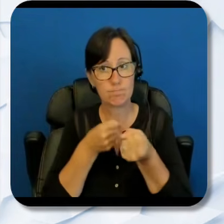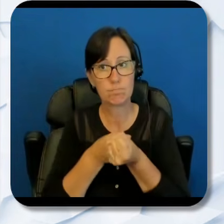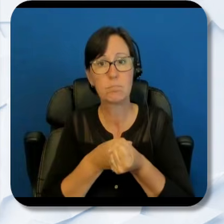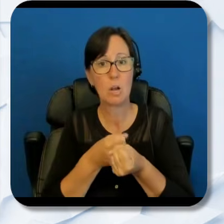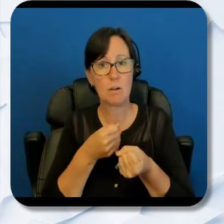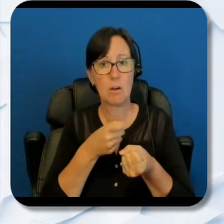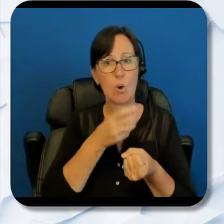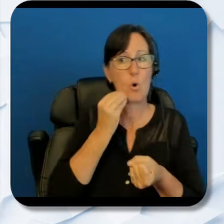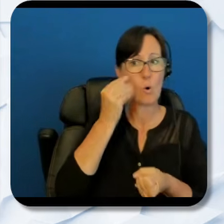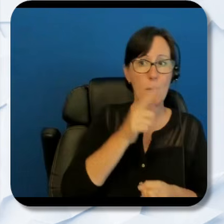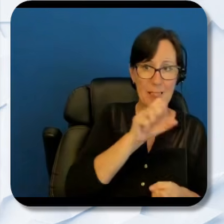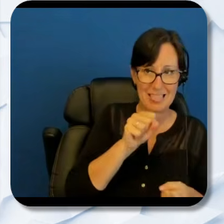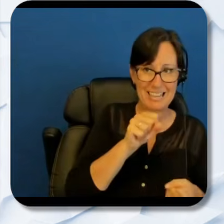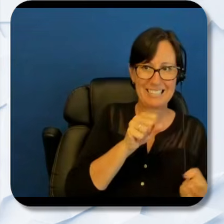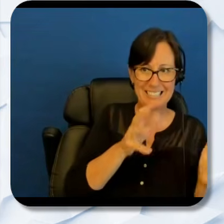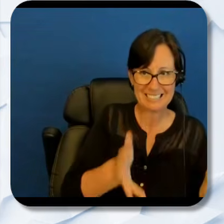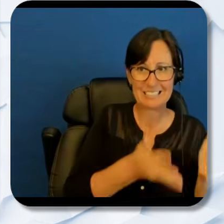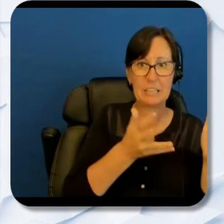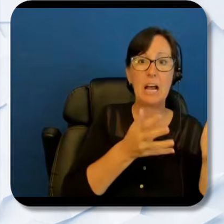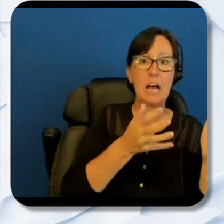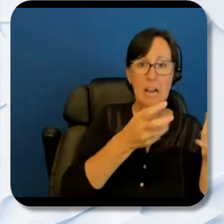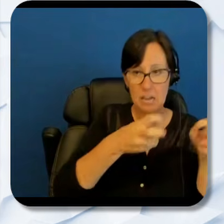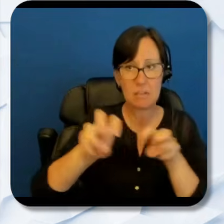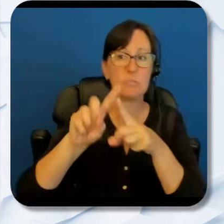transition into higher education, and not just our CSUs and UCs,